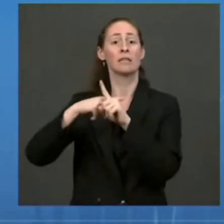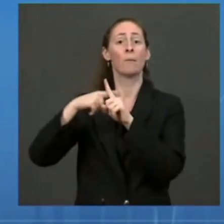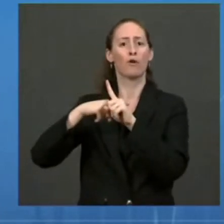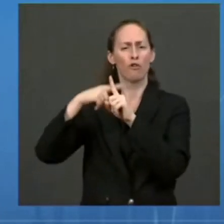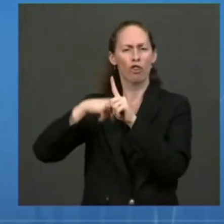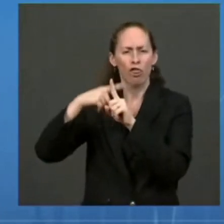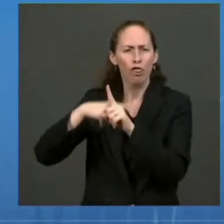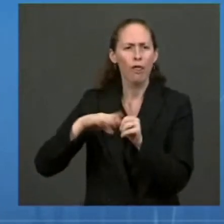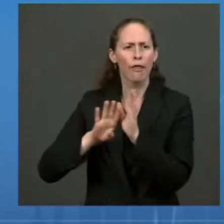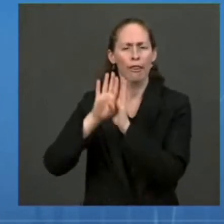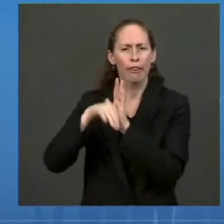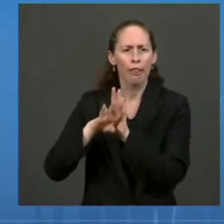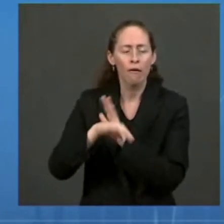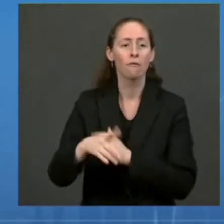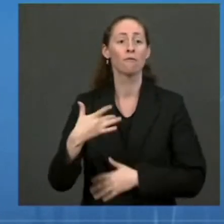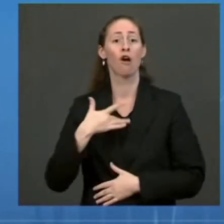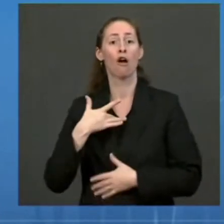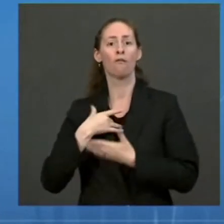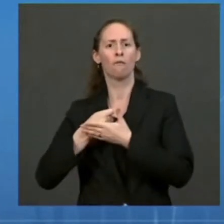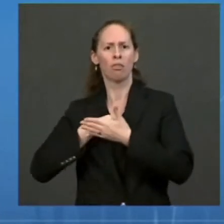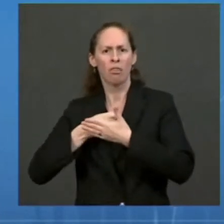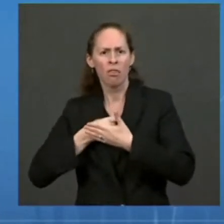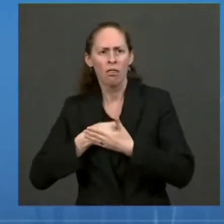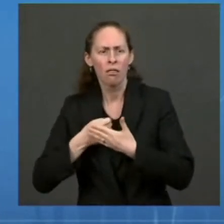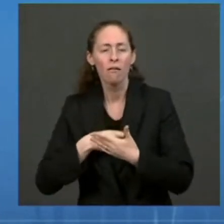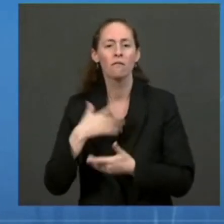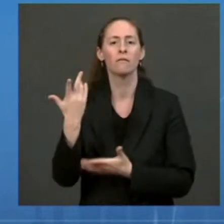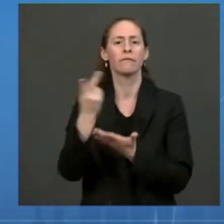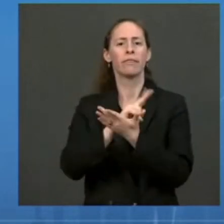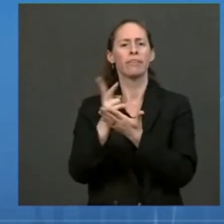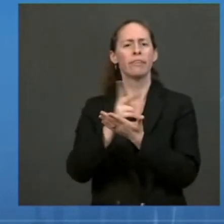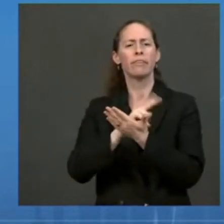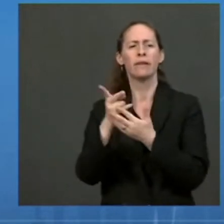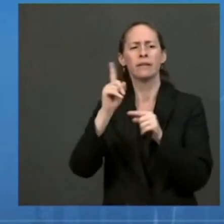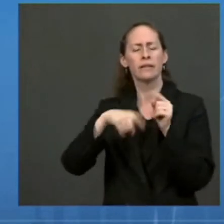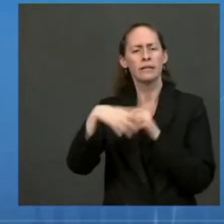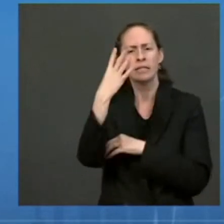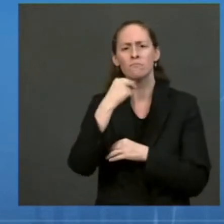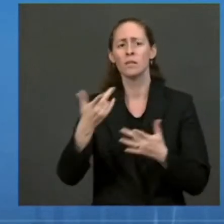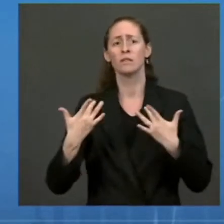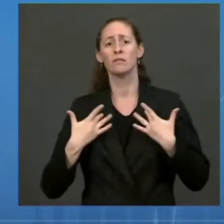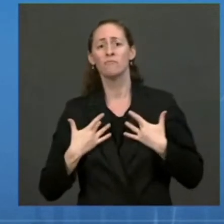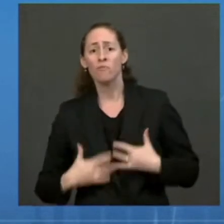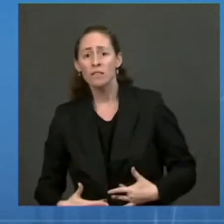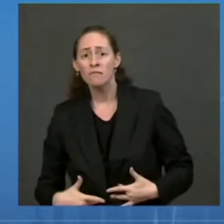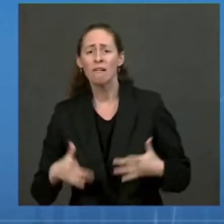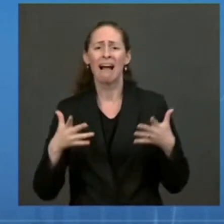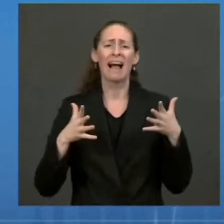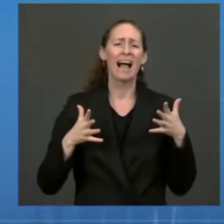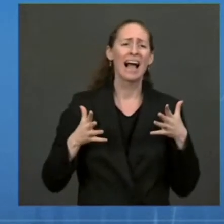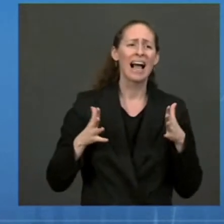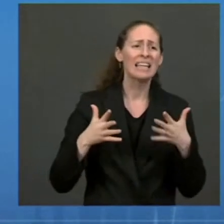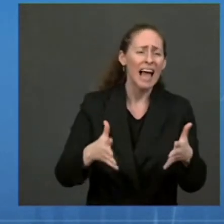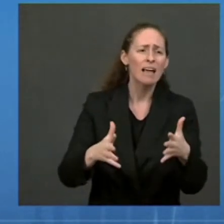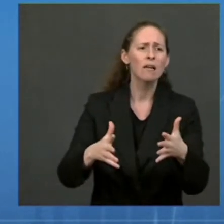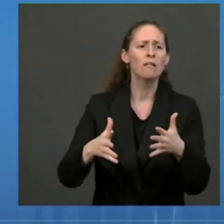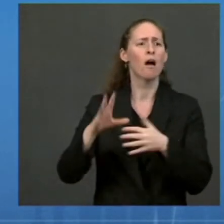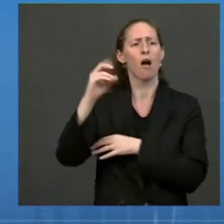TEMPERATURE DYSREGULATION OR UNEXPLAINED TACHYCARDIA, SLEEP